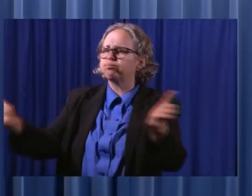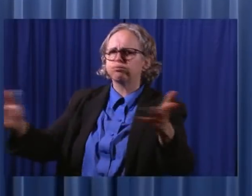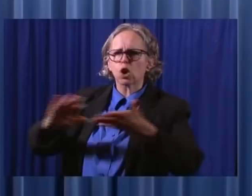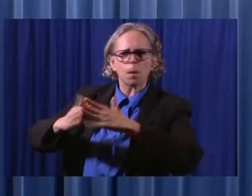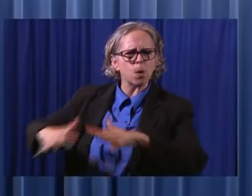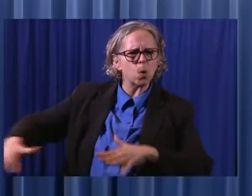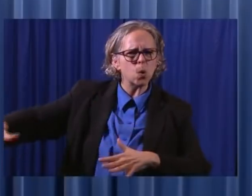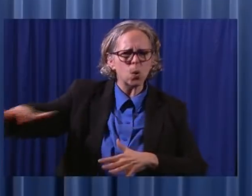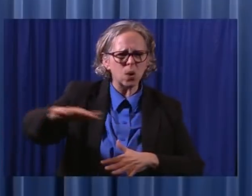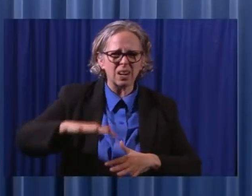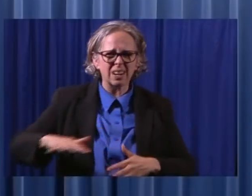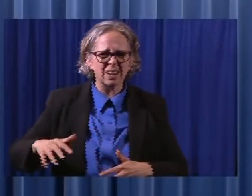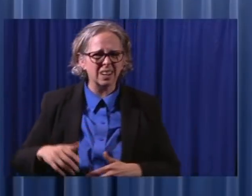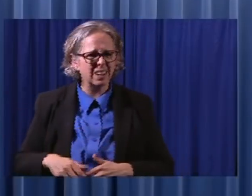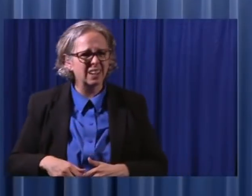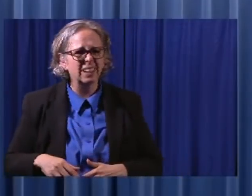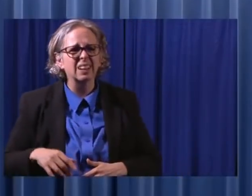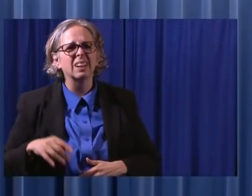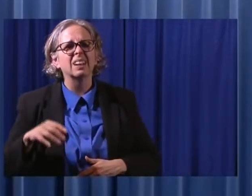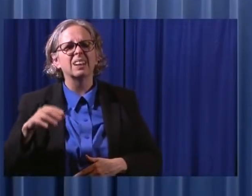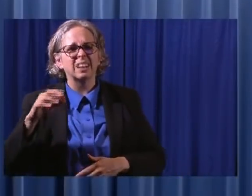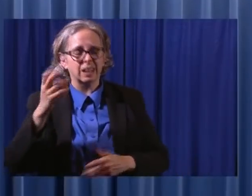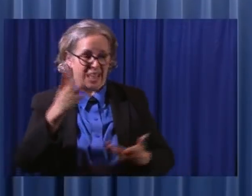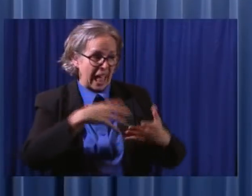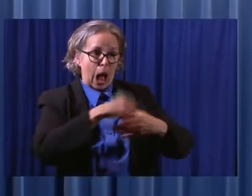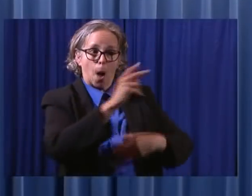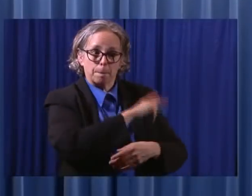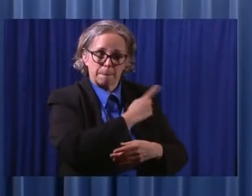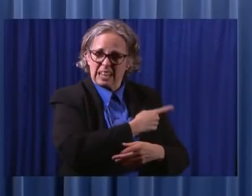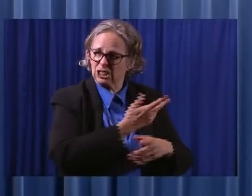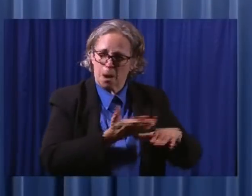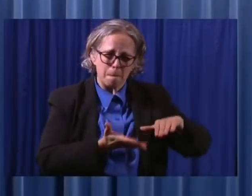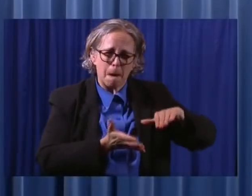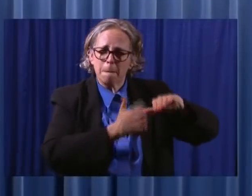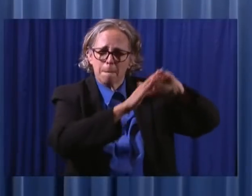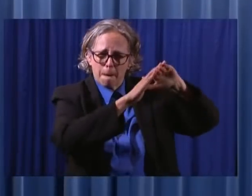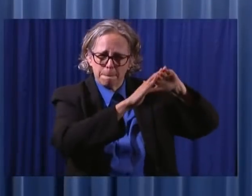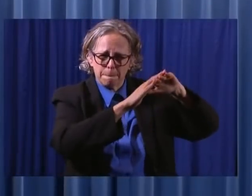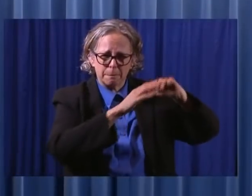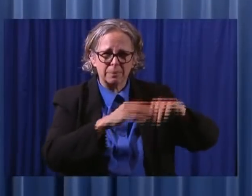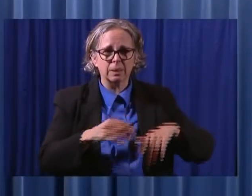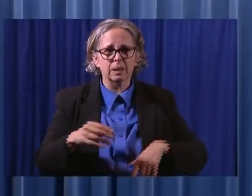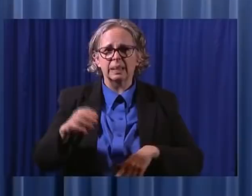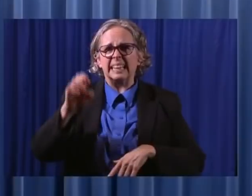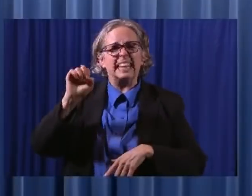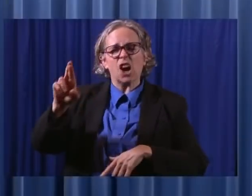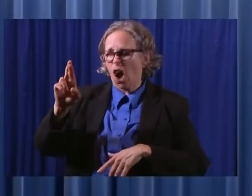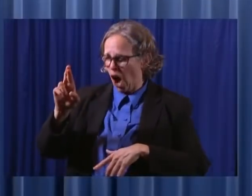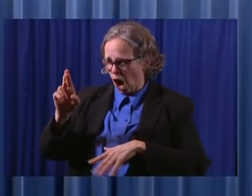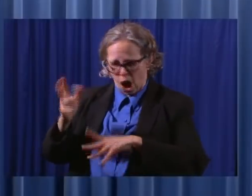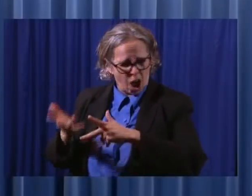OUTBREAKS IN APARTMENT COMPLEX, MANUFACTURING FACILITIES AND A CHILDCARE FACILITY. FOR THE PAST THREE WEEKS, MORE THAN 80% OF THE CASES HAVE BEEN OUTSIDE OF CONGREGANTS THAT EXERT OUTPATIENT VISIT HAVE